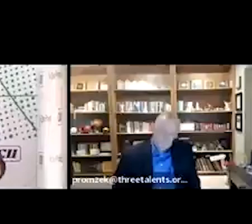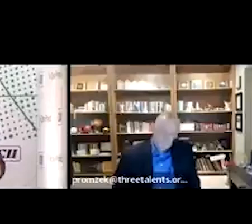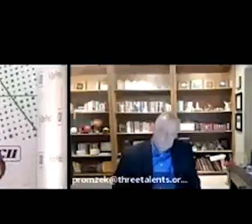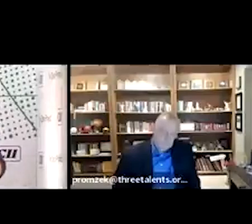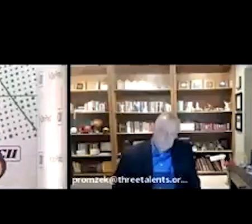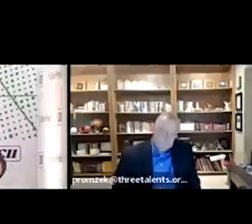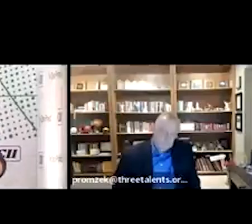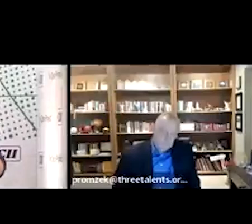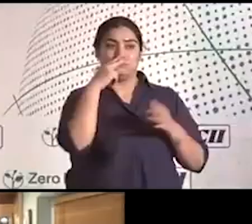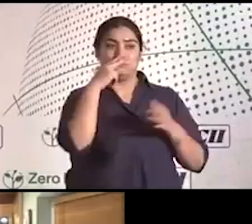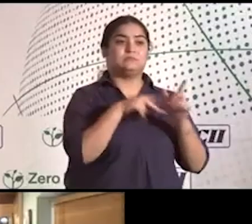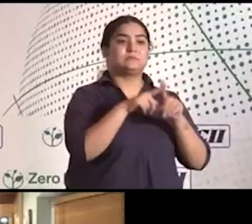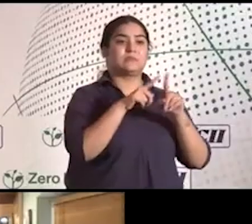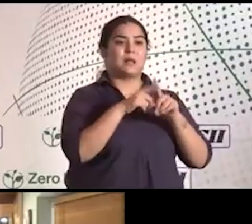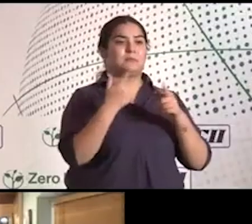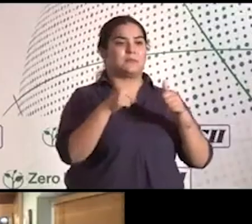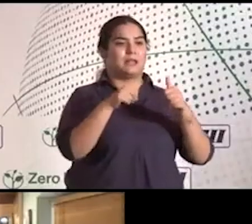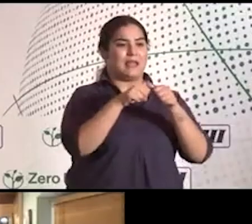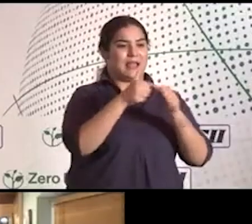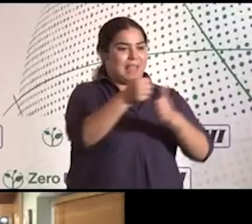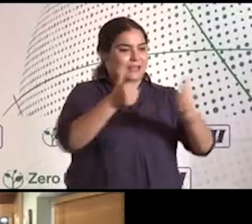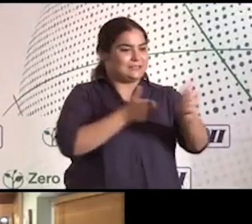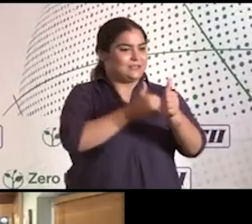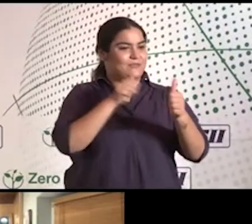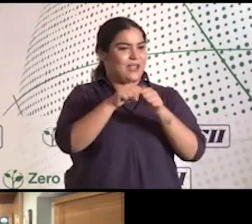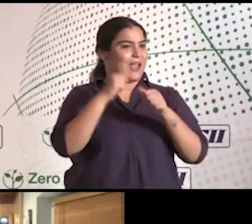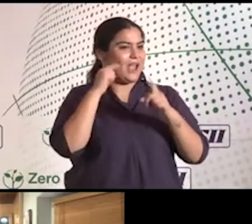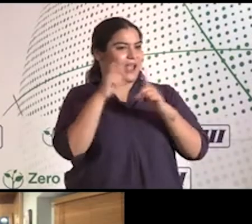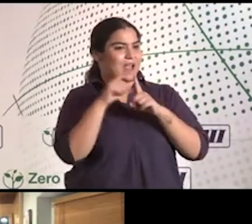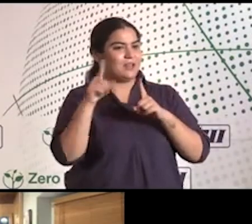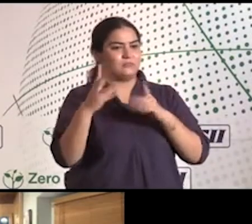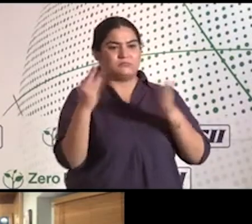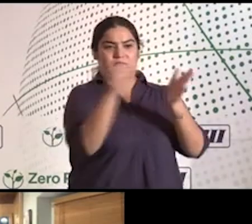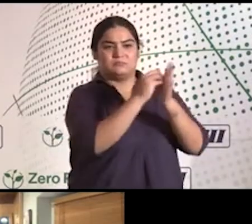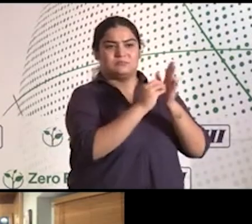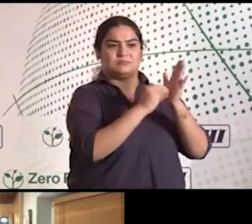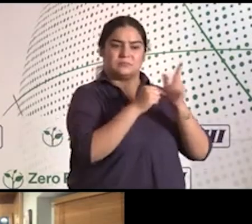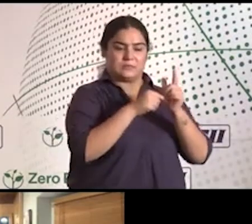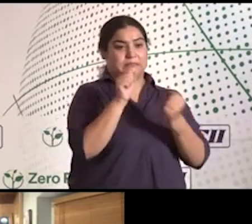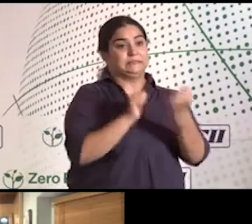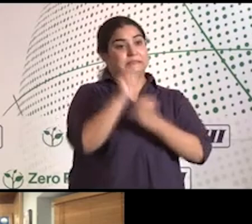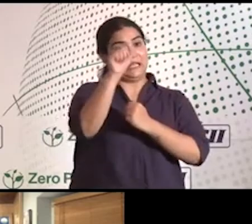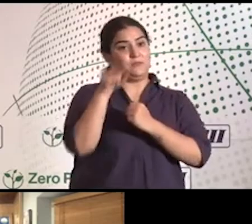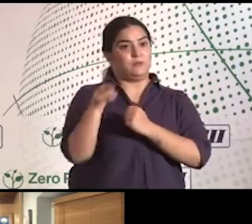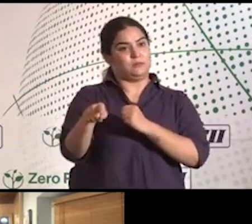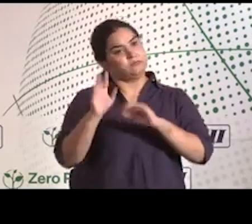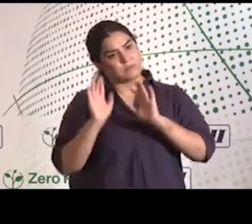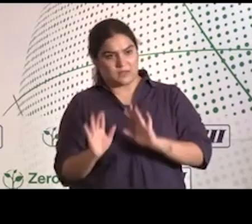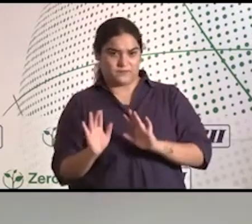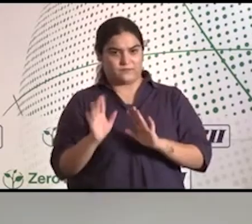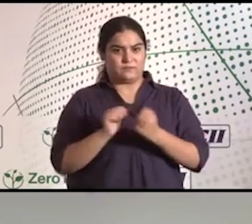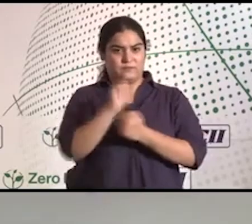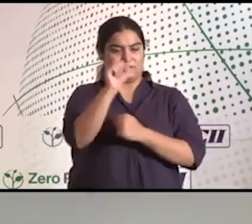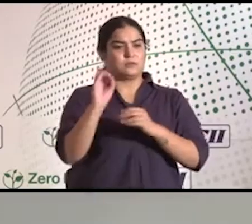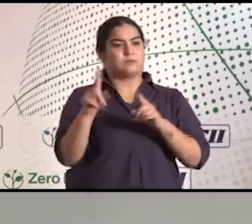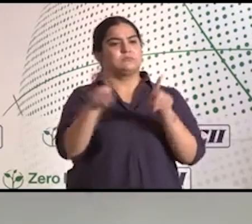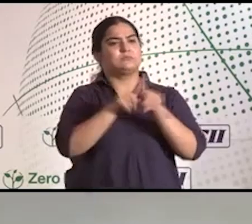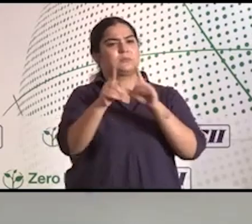assistive aid who are registered who are having disabilities certificate. Now see if you're talking about vocational training,